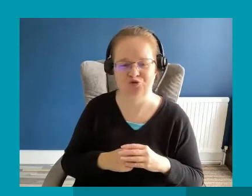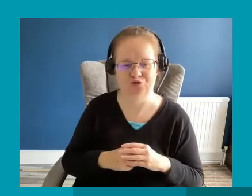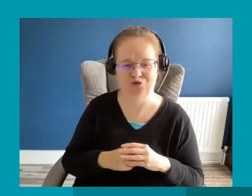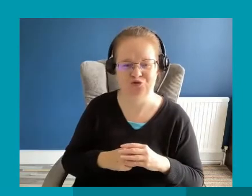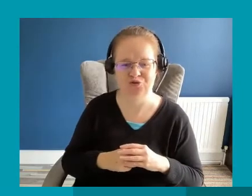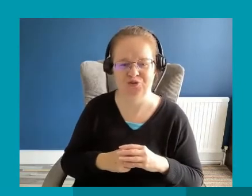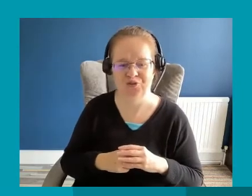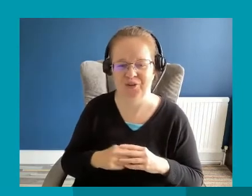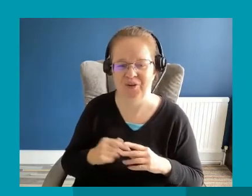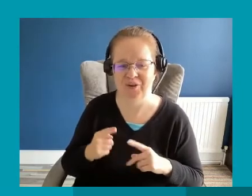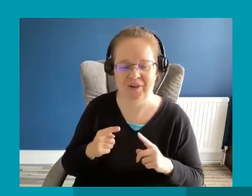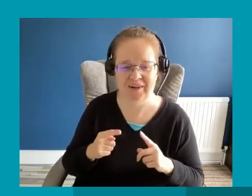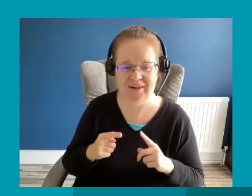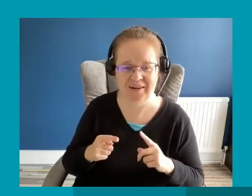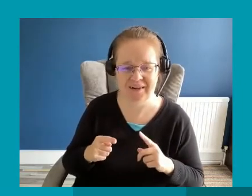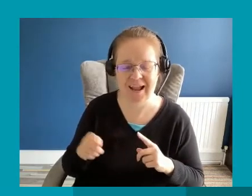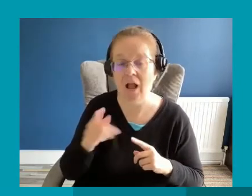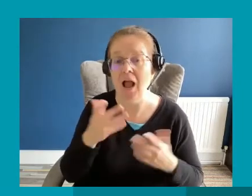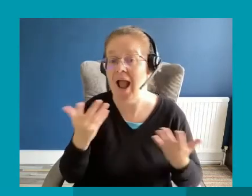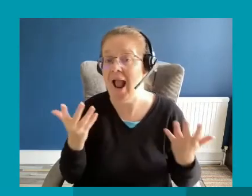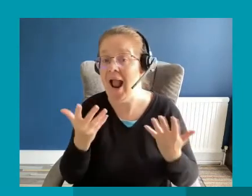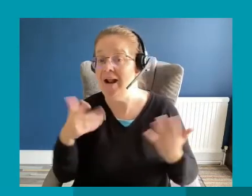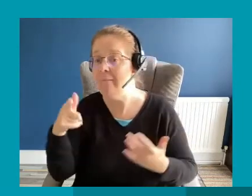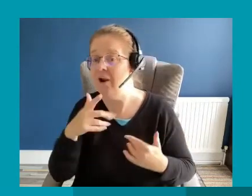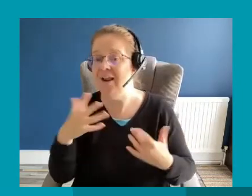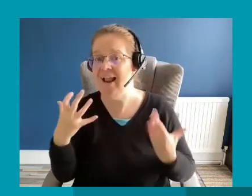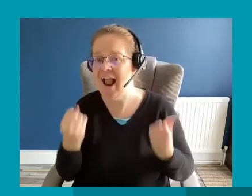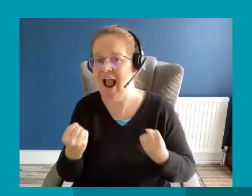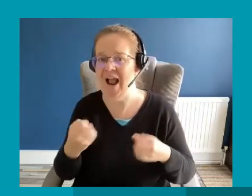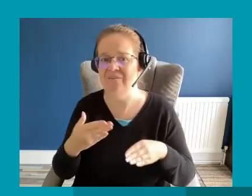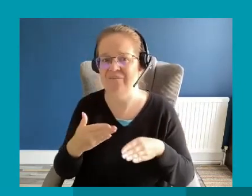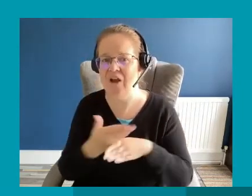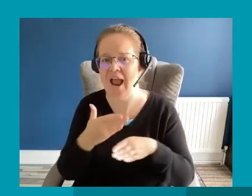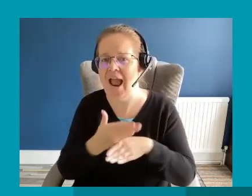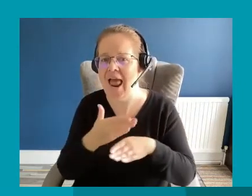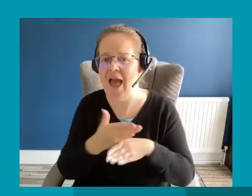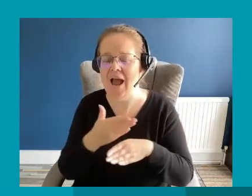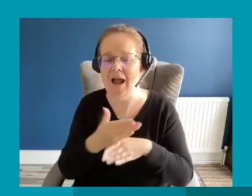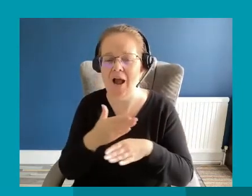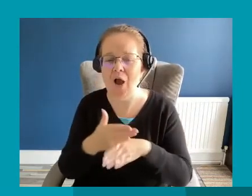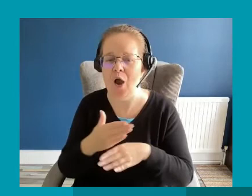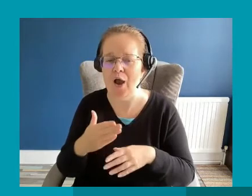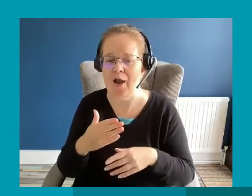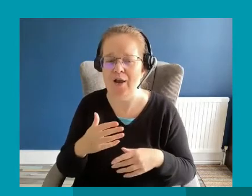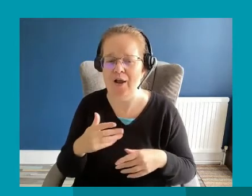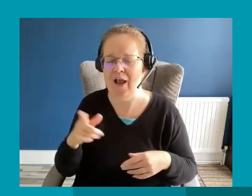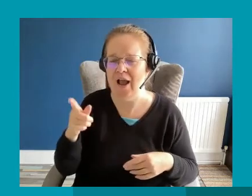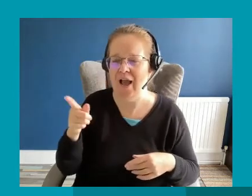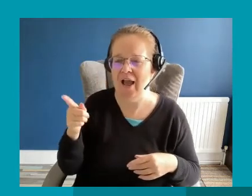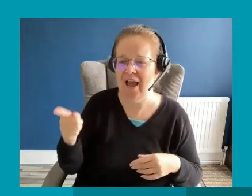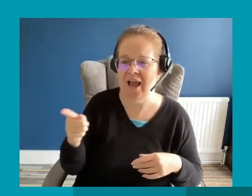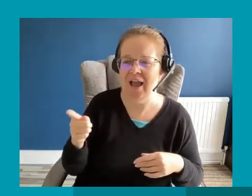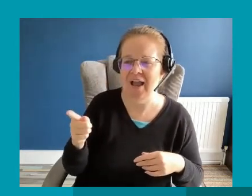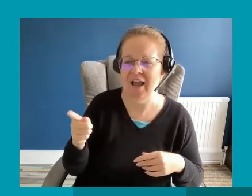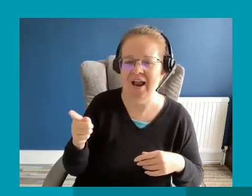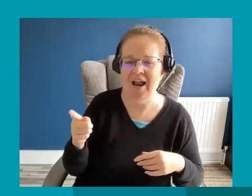Are there any budding entrepreneurs out there? The elevator pitch is a 30,60,90 second opportunity for